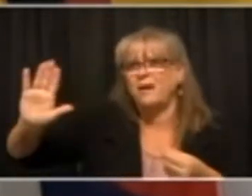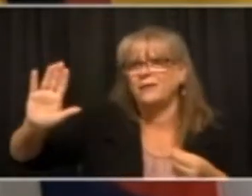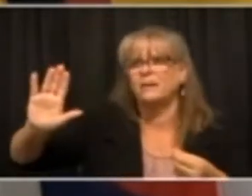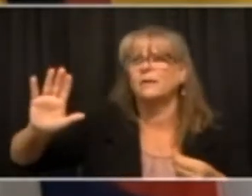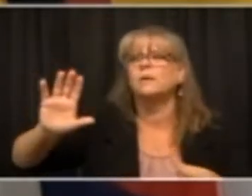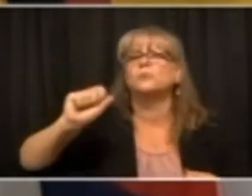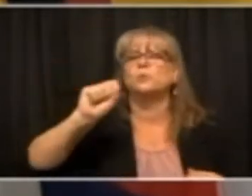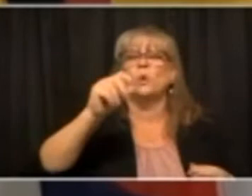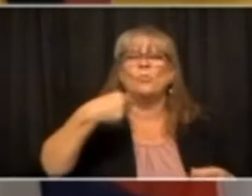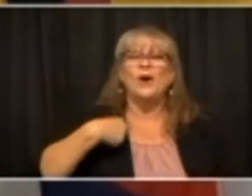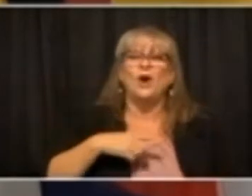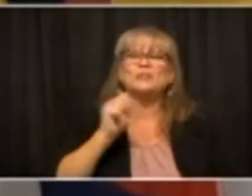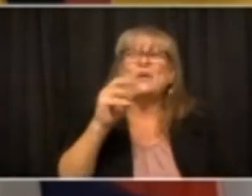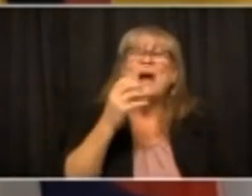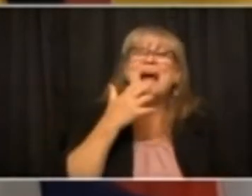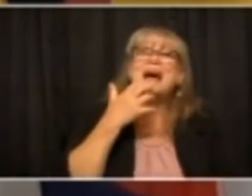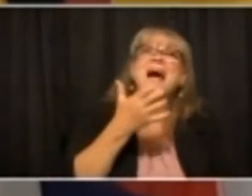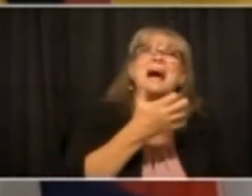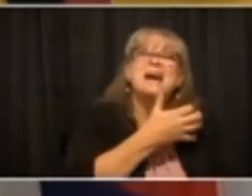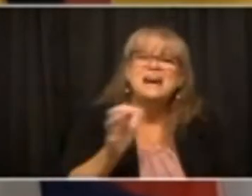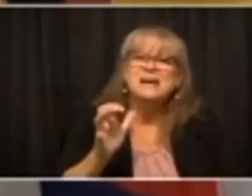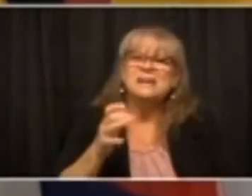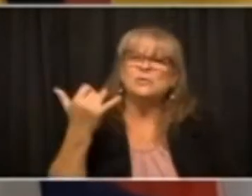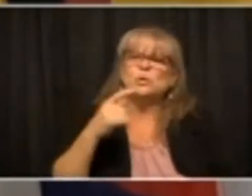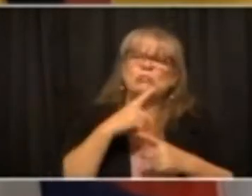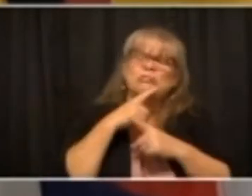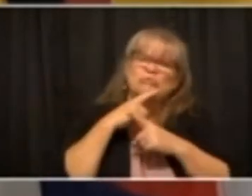uh finally the williams fork fire started saturday